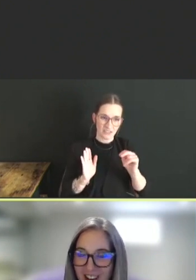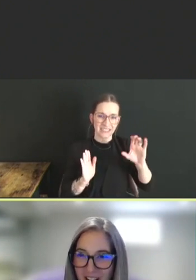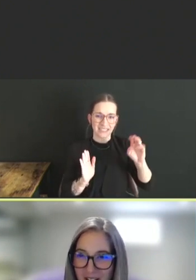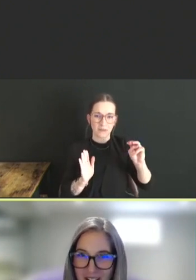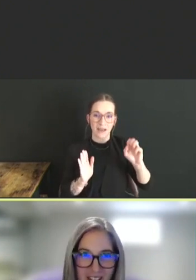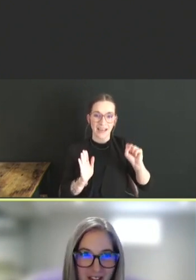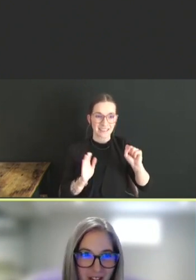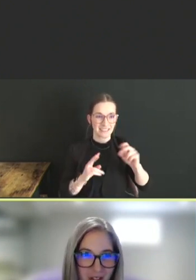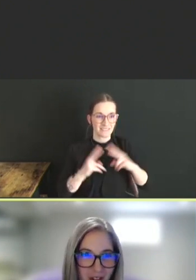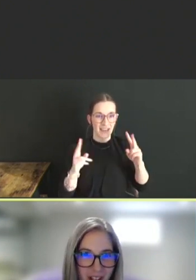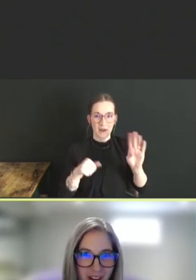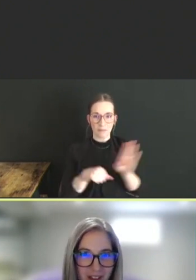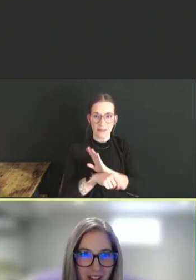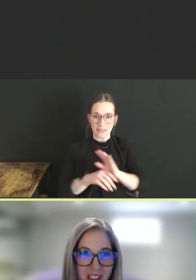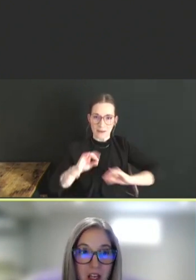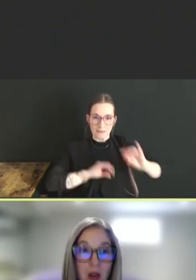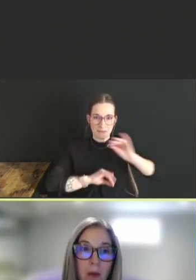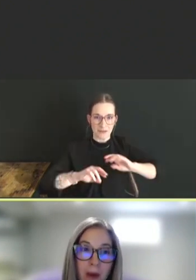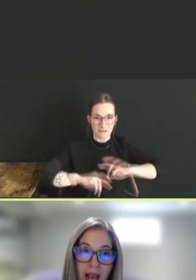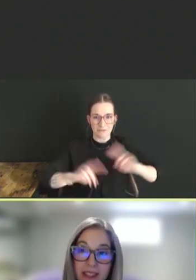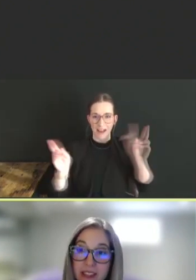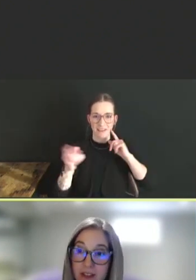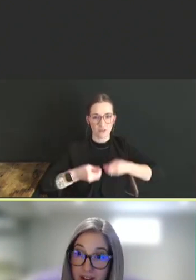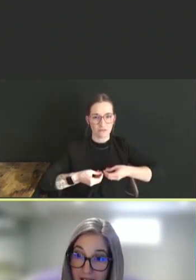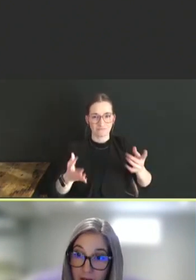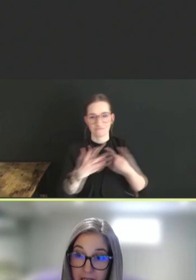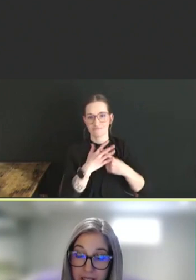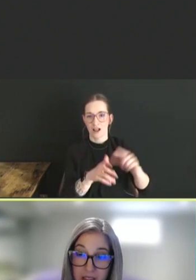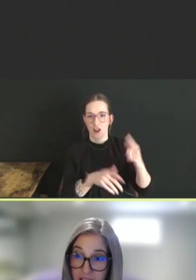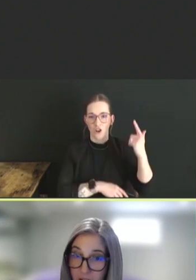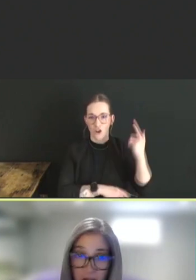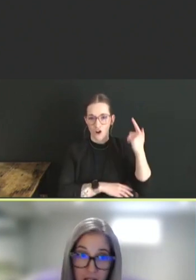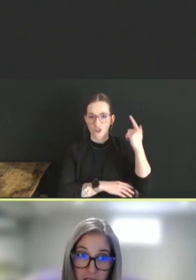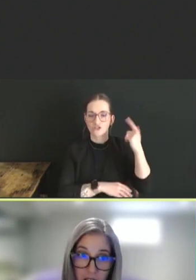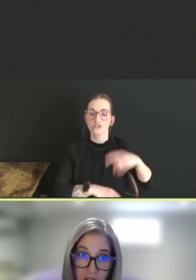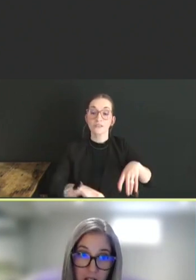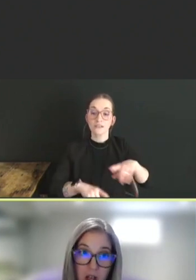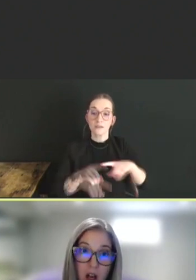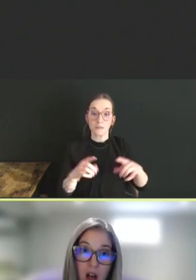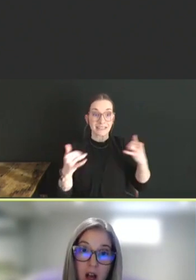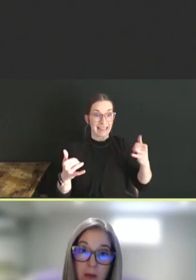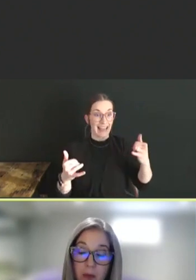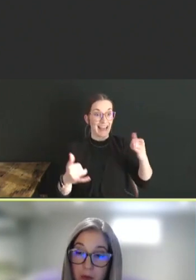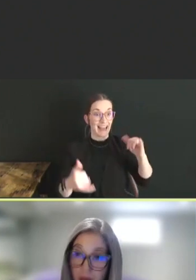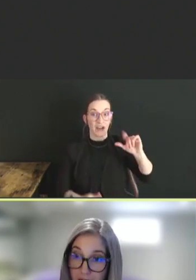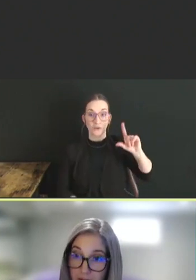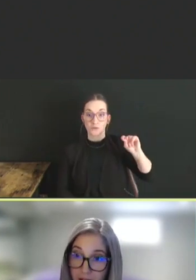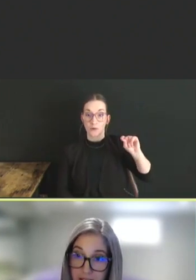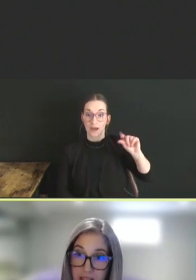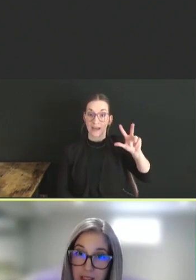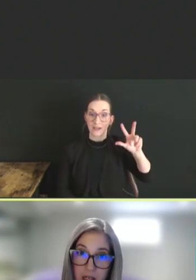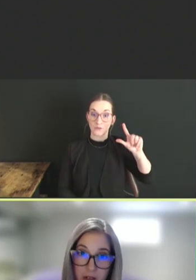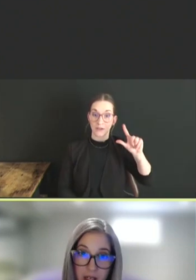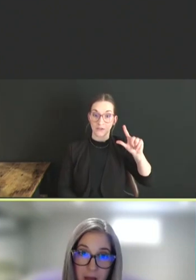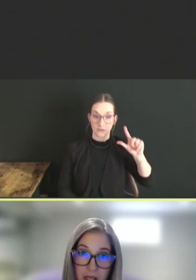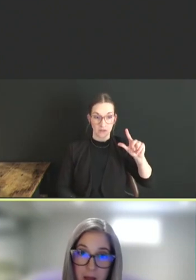ready for the rollout of this. But as of now, and as of the start of the year, any vaccines that are recommended by